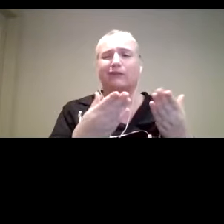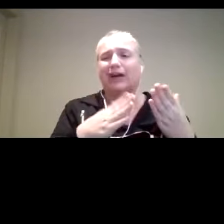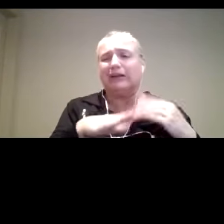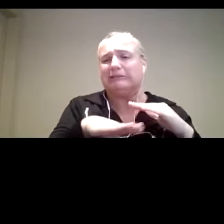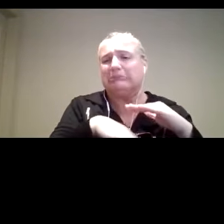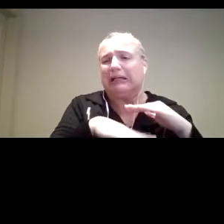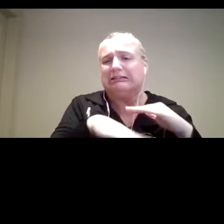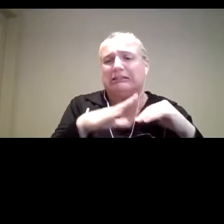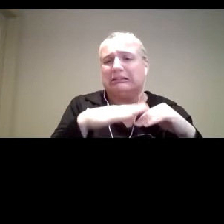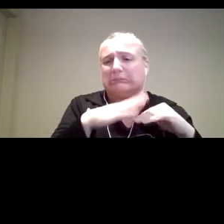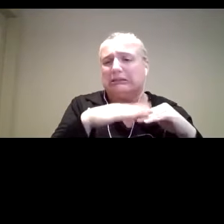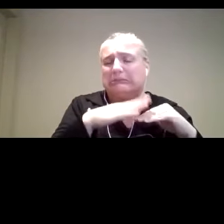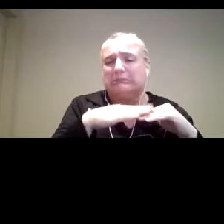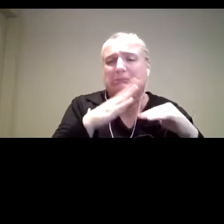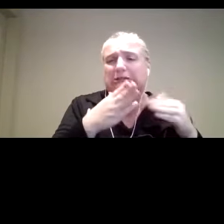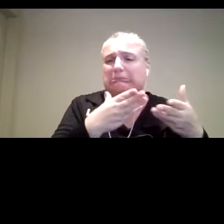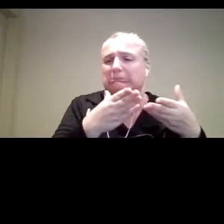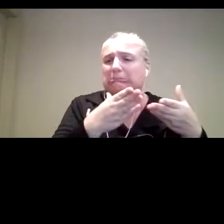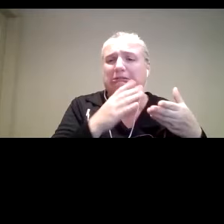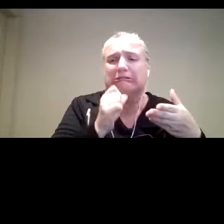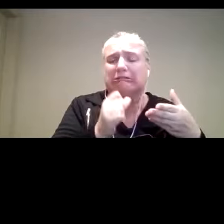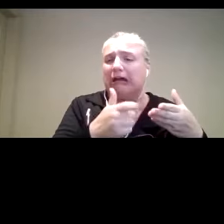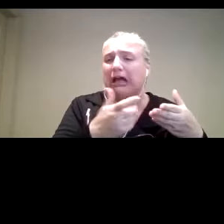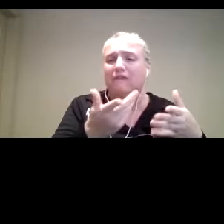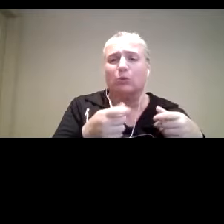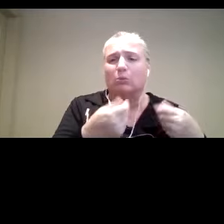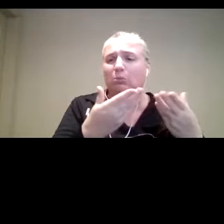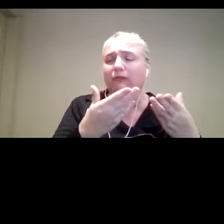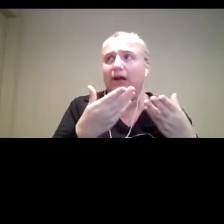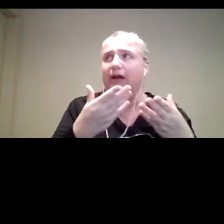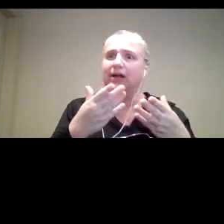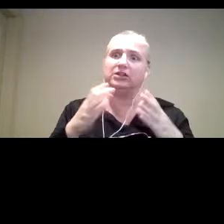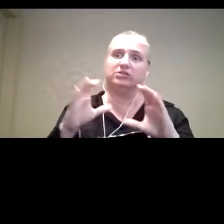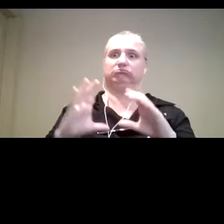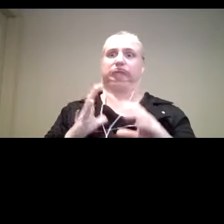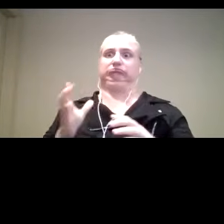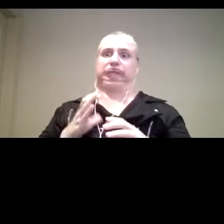and didn't have to, the school district didn't have to provide these Cadillac services,